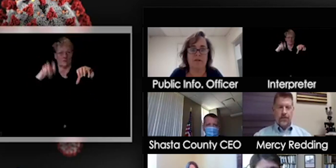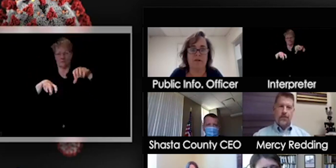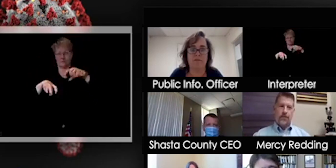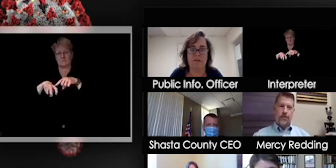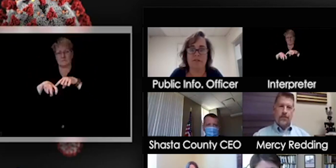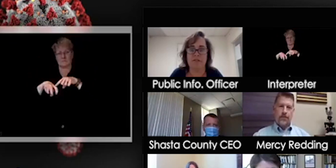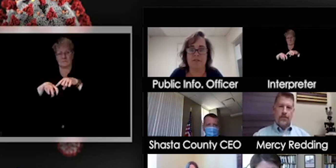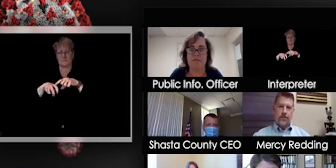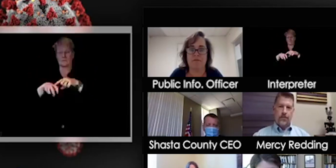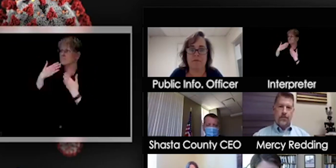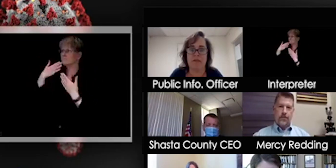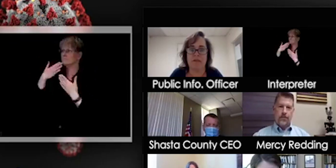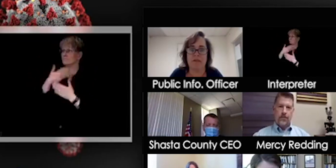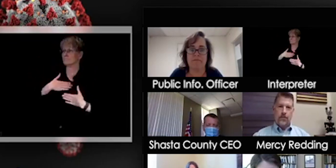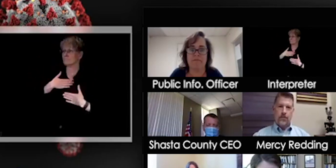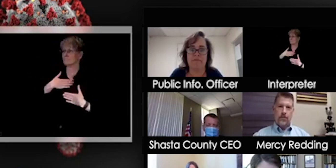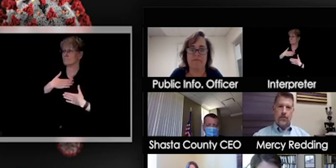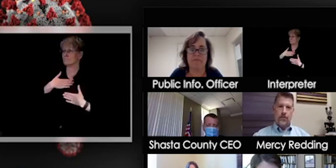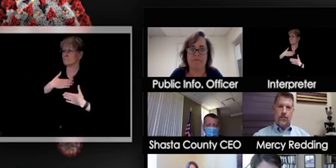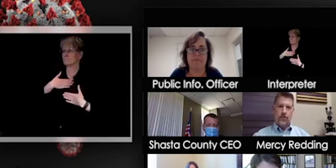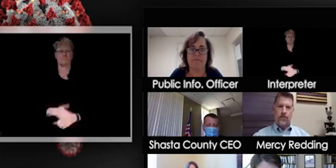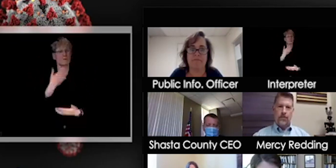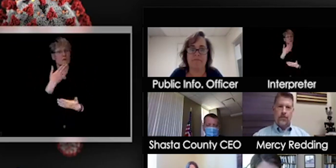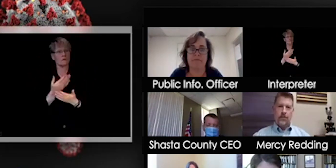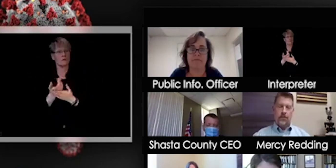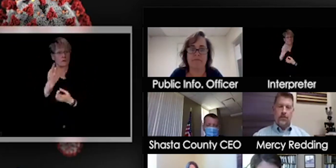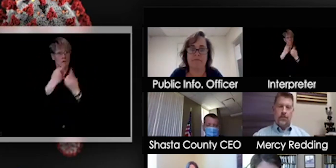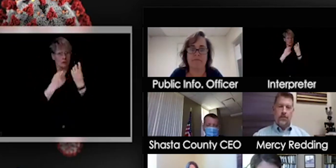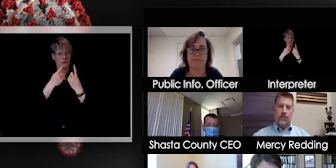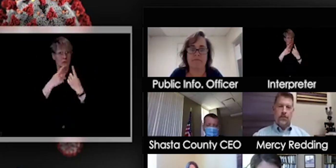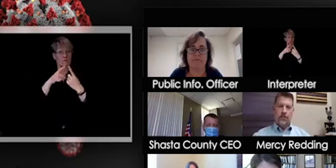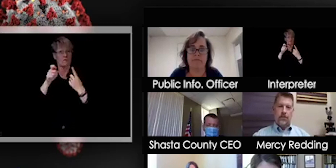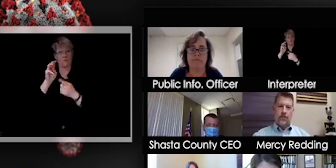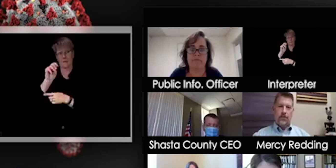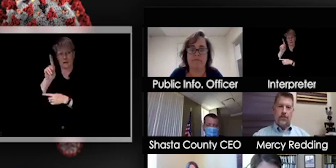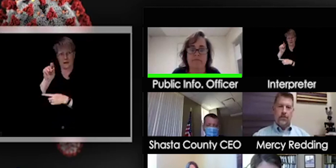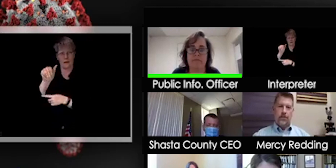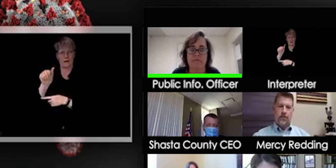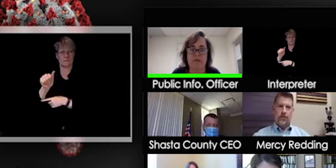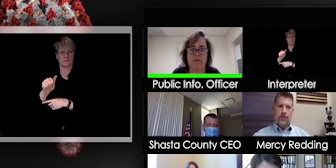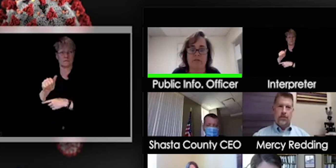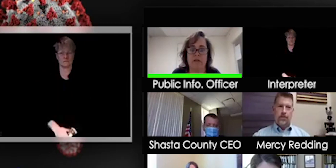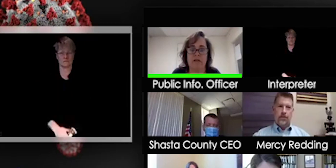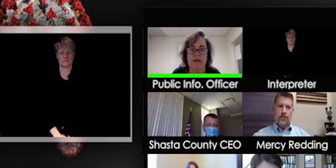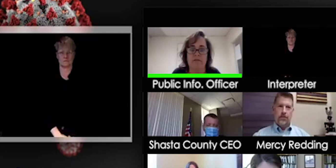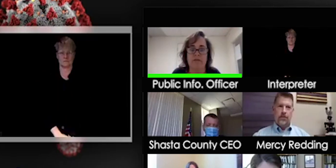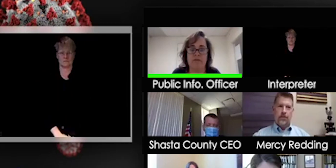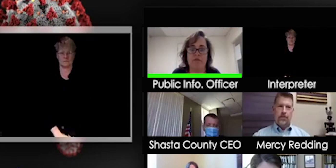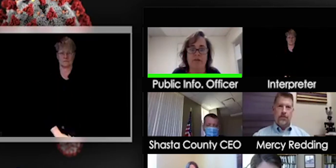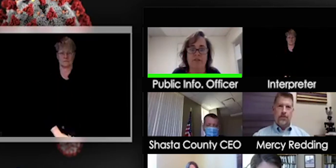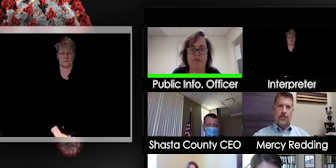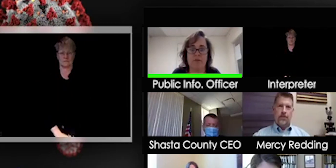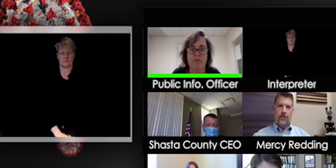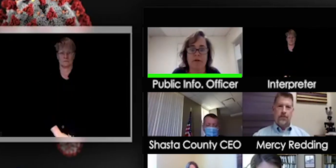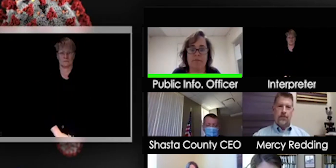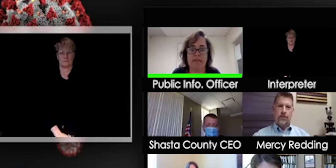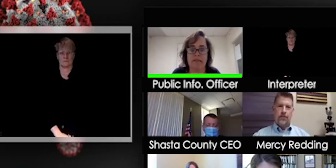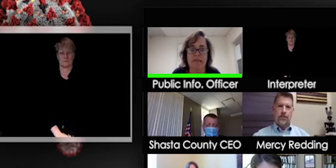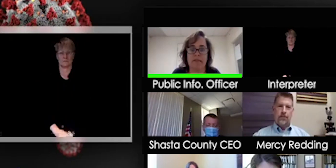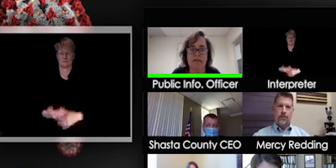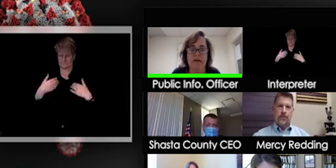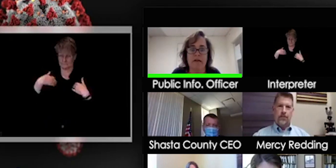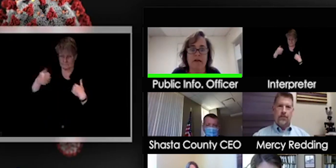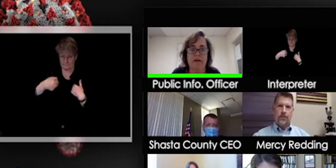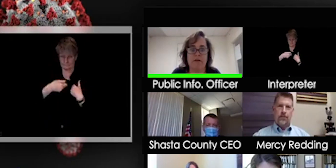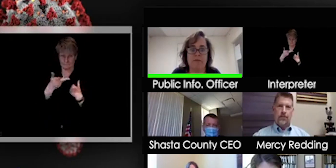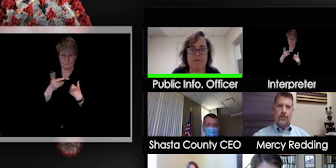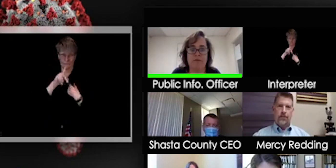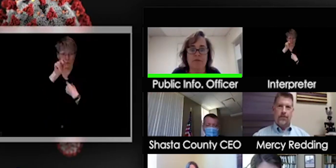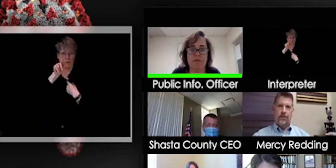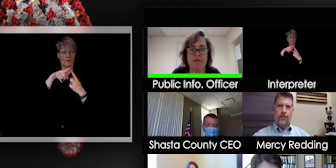Other questions from the media? Okay, I have a few questions from the public. The first